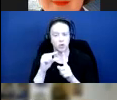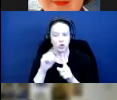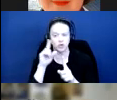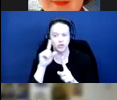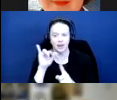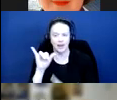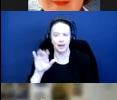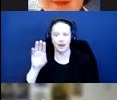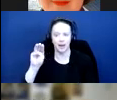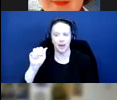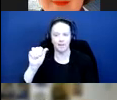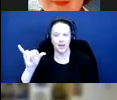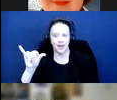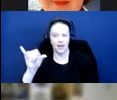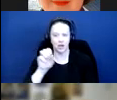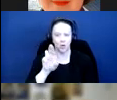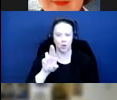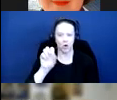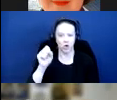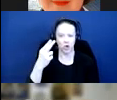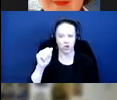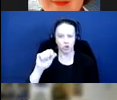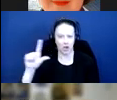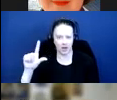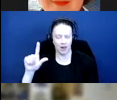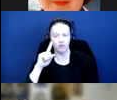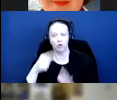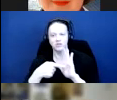like an agency may do this or an agency shall do that.